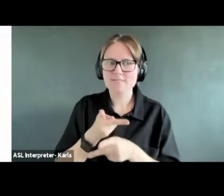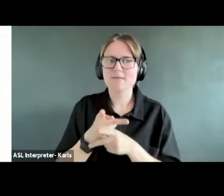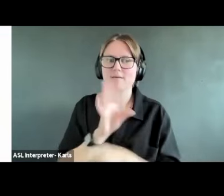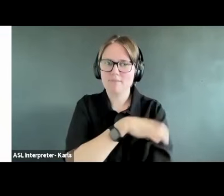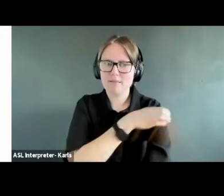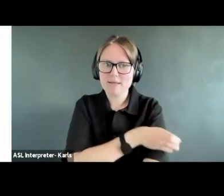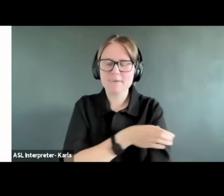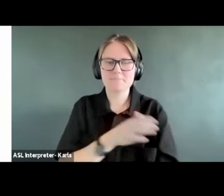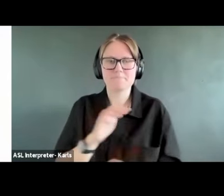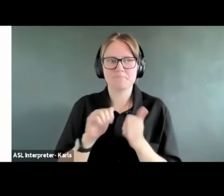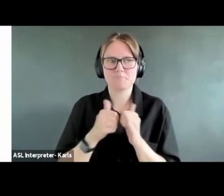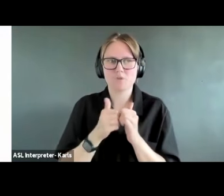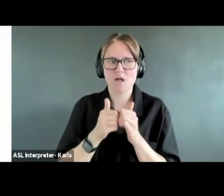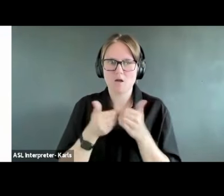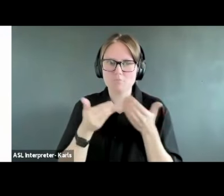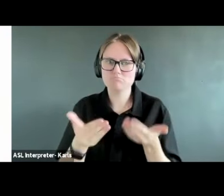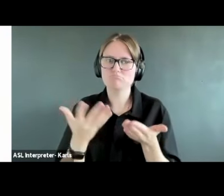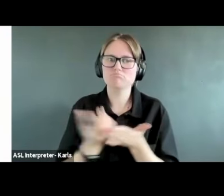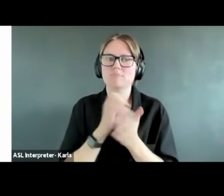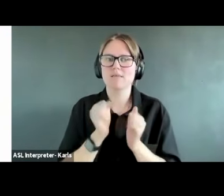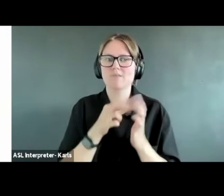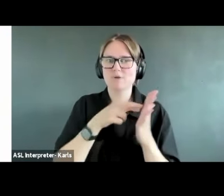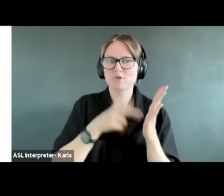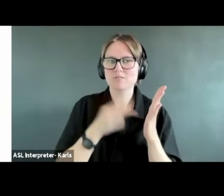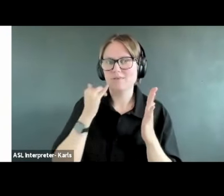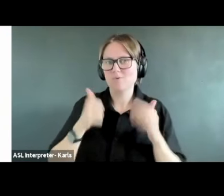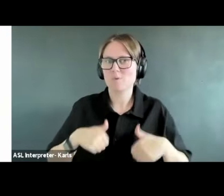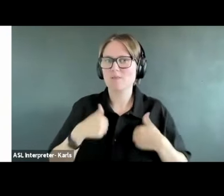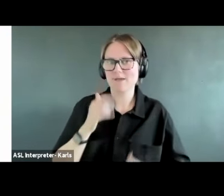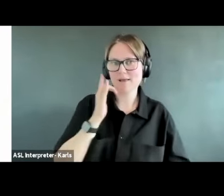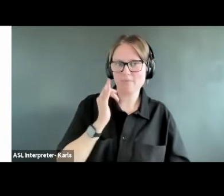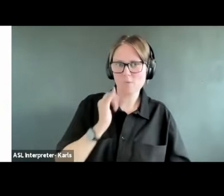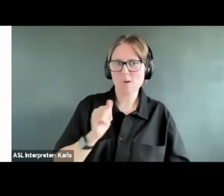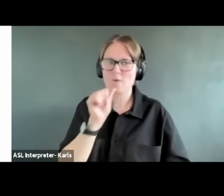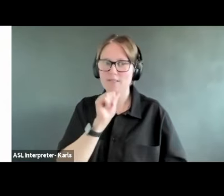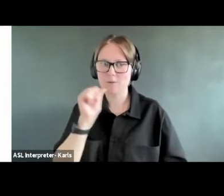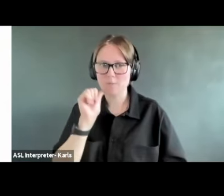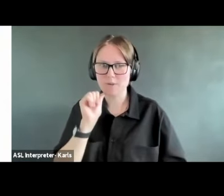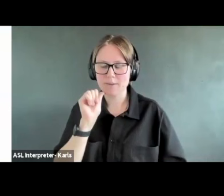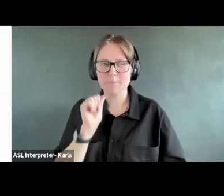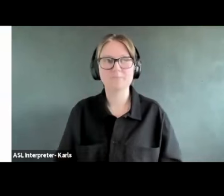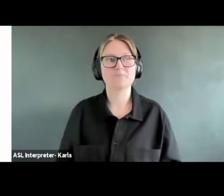register if you're in California or Arizona. the nice thing about me being an IBCLC